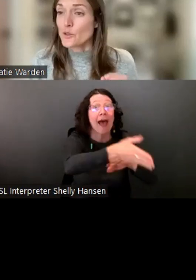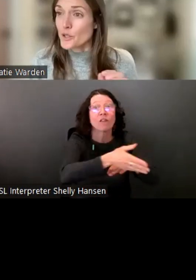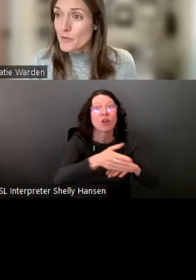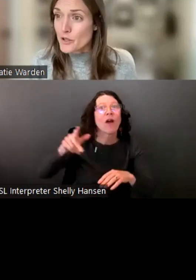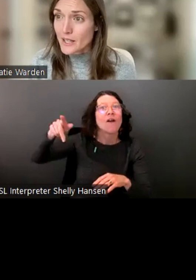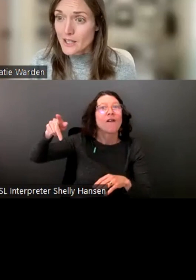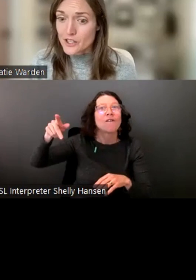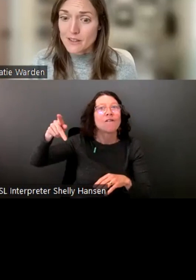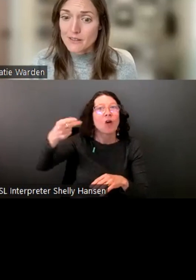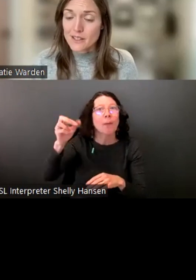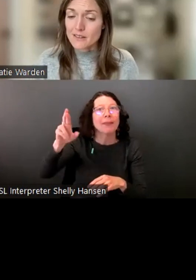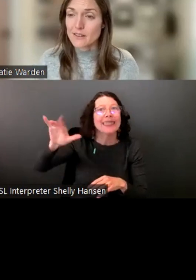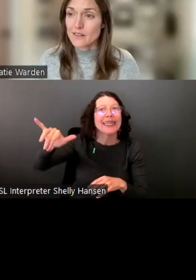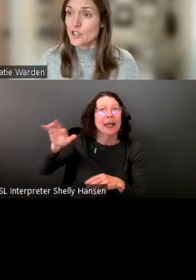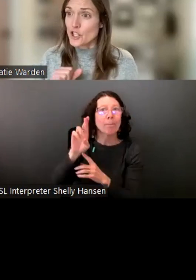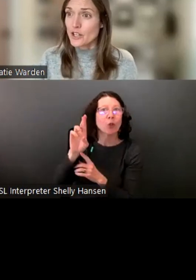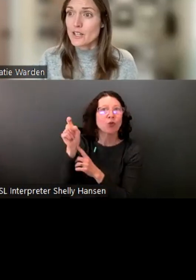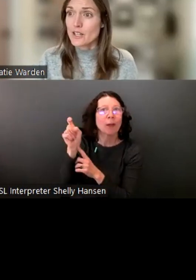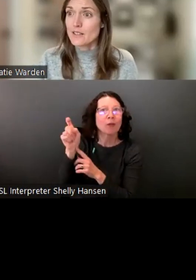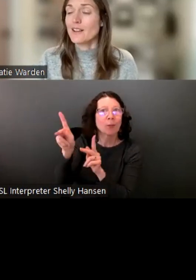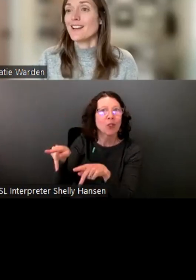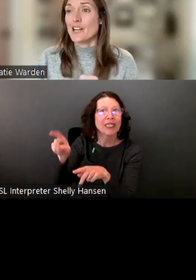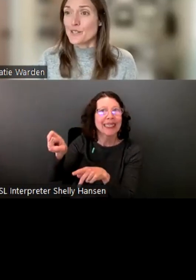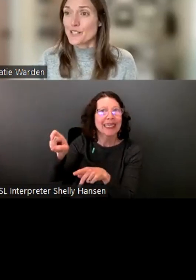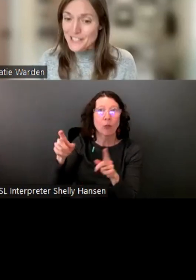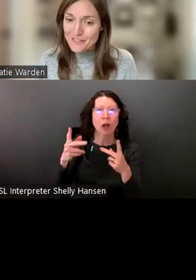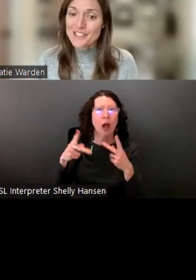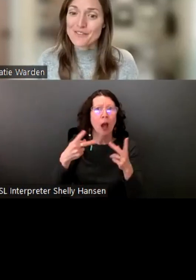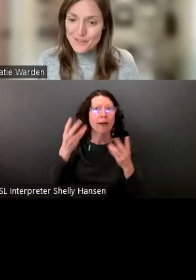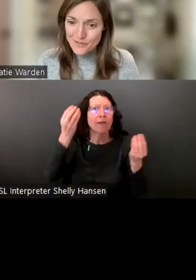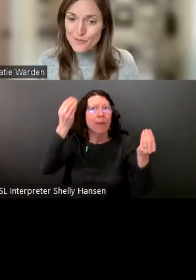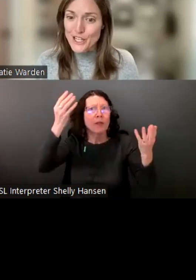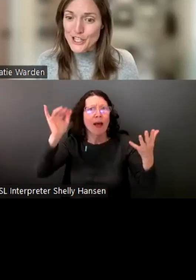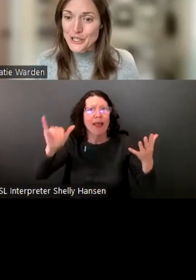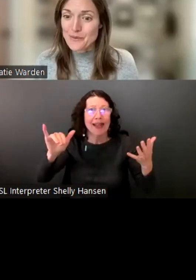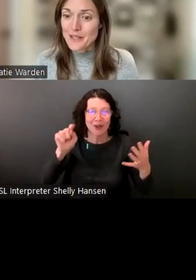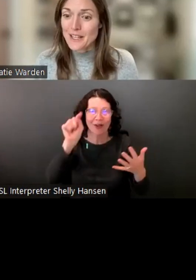So communication, right? The sharing and receiving of information.